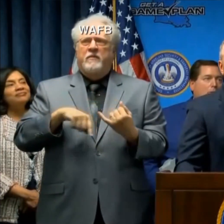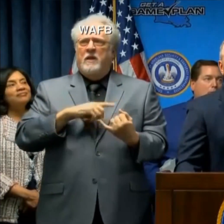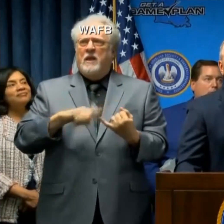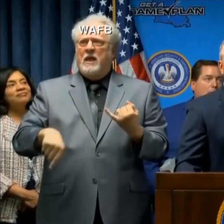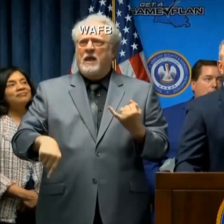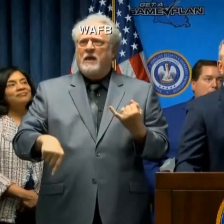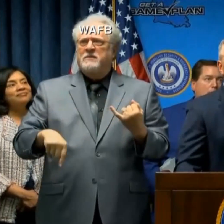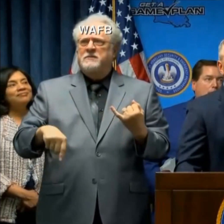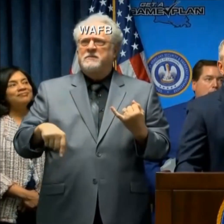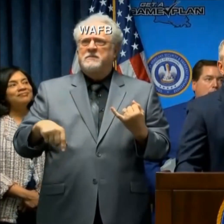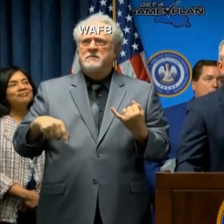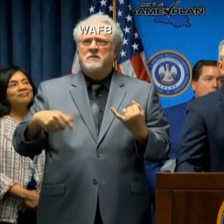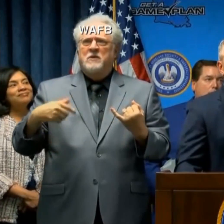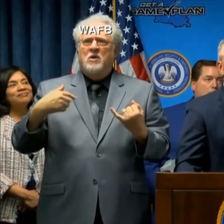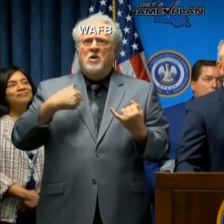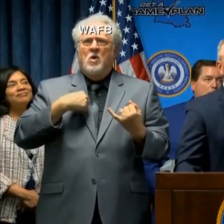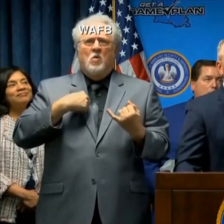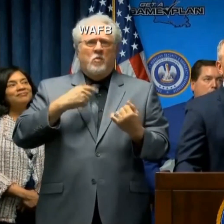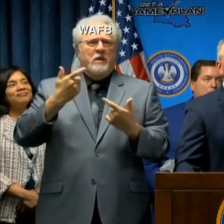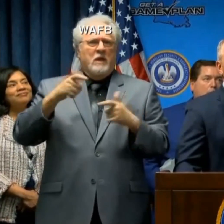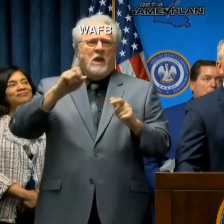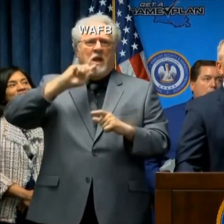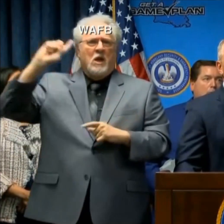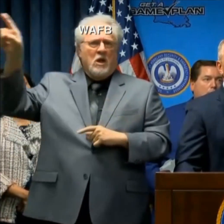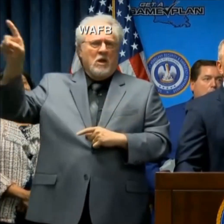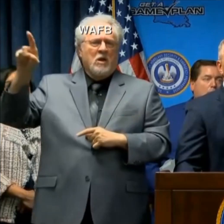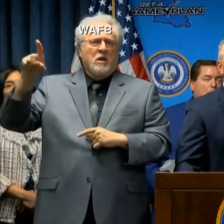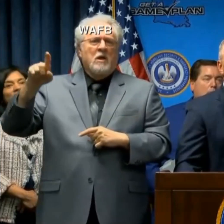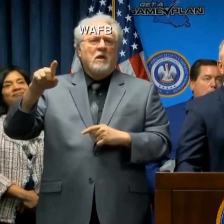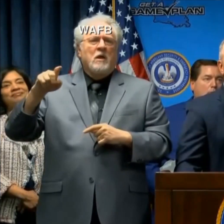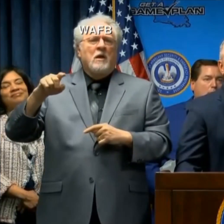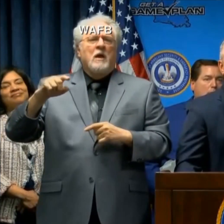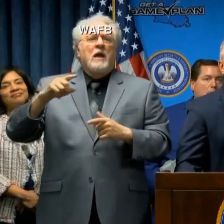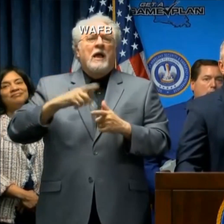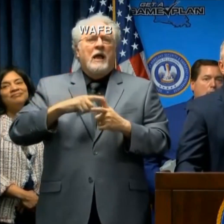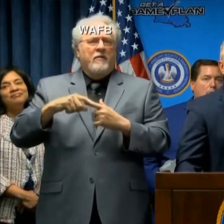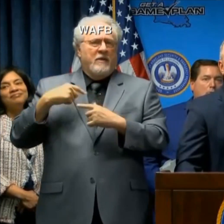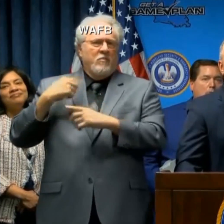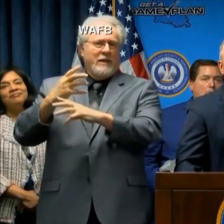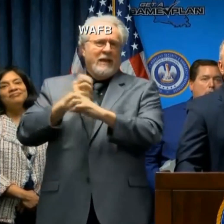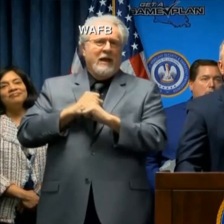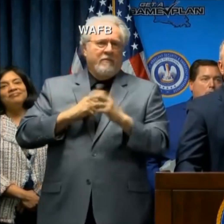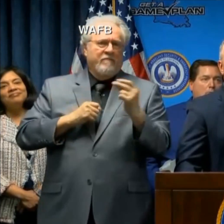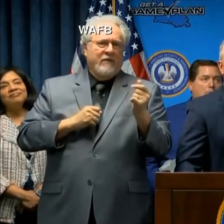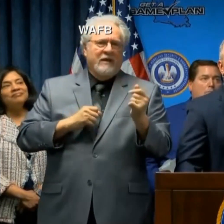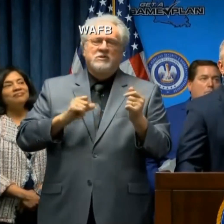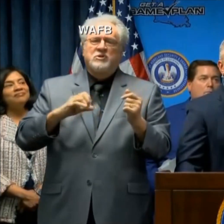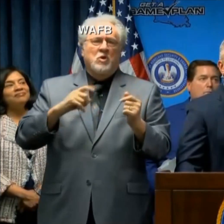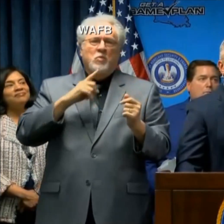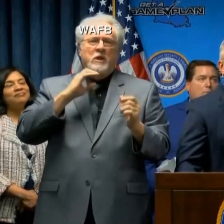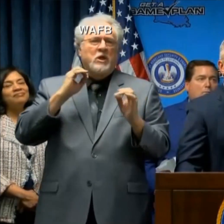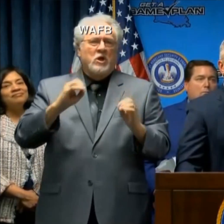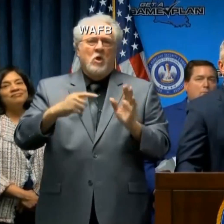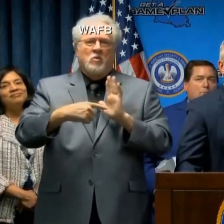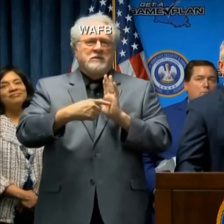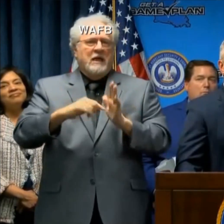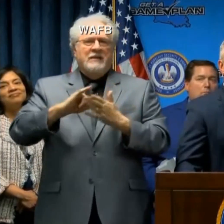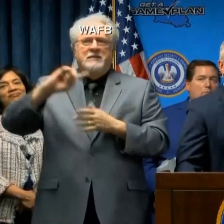we you know put in a large order and within two days that was received by us so so far we've had no signs that the federal government's having any chip the